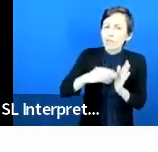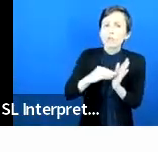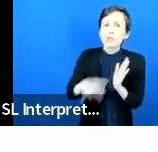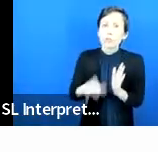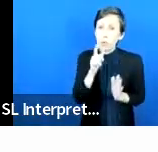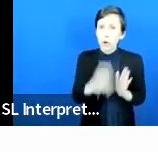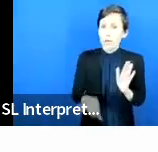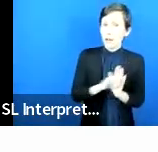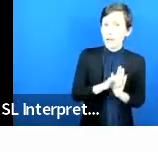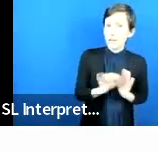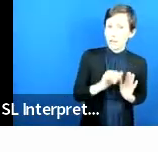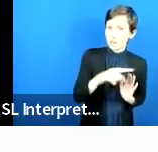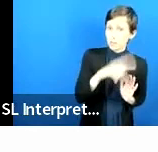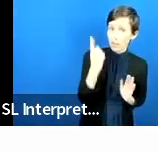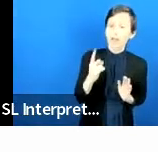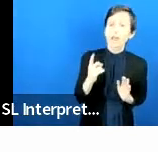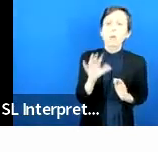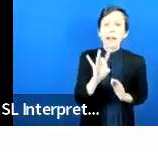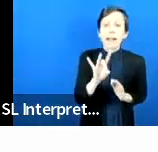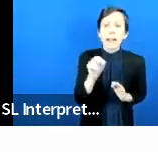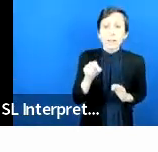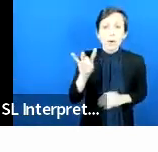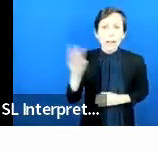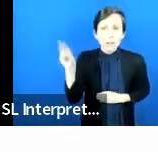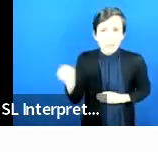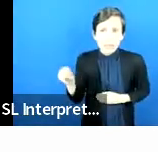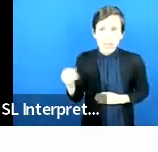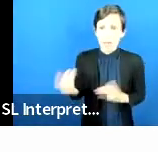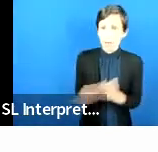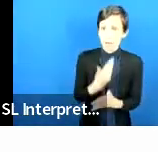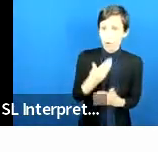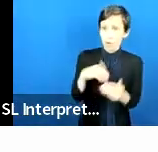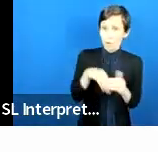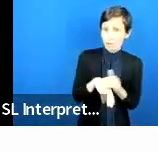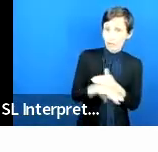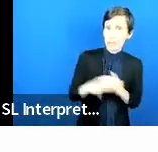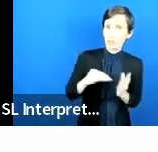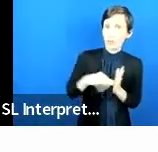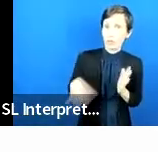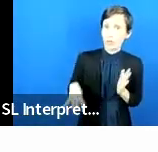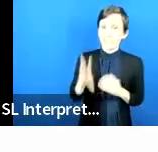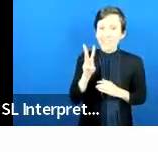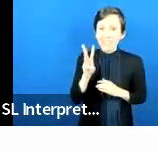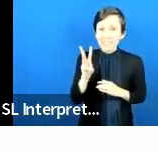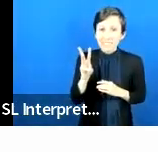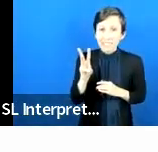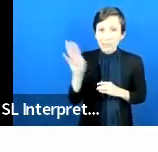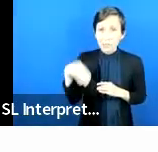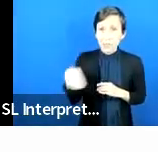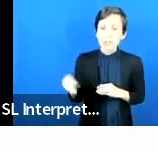as black made up 8.8% of incoming students with 6% identifying as black only